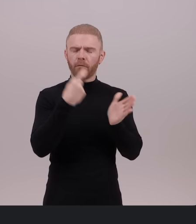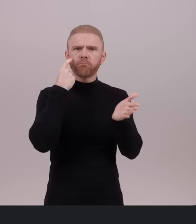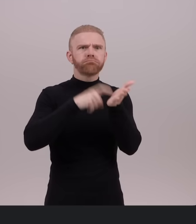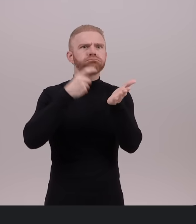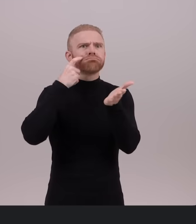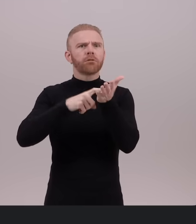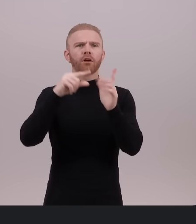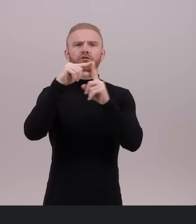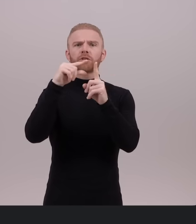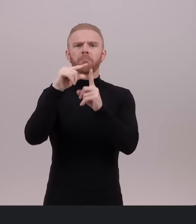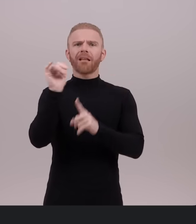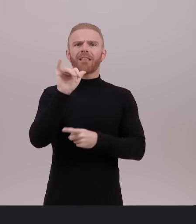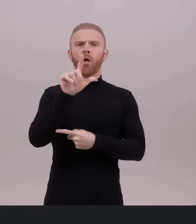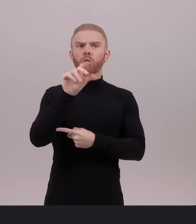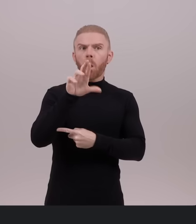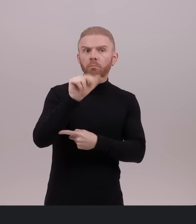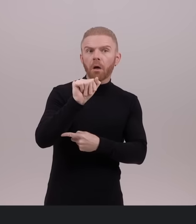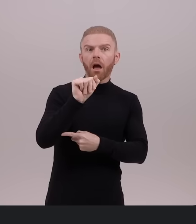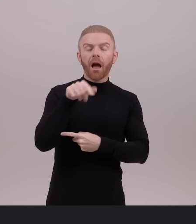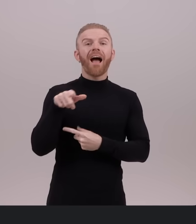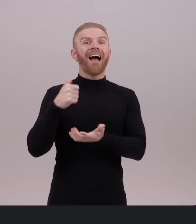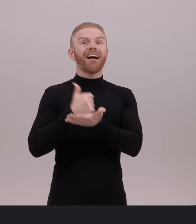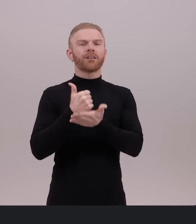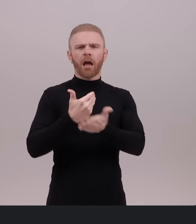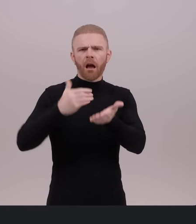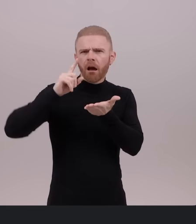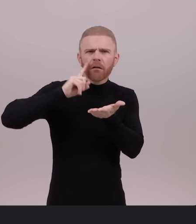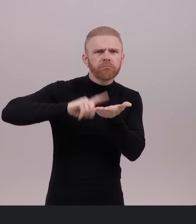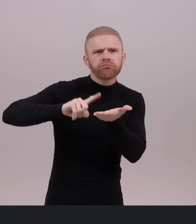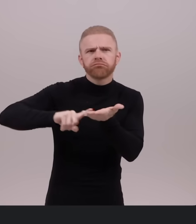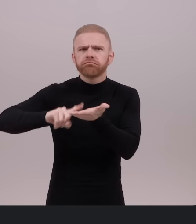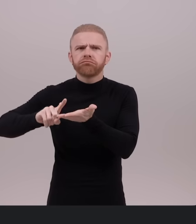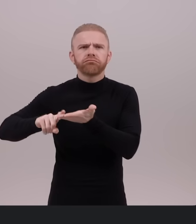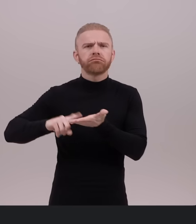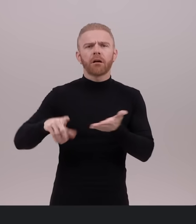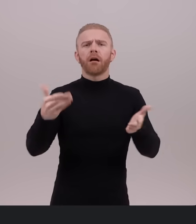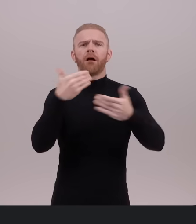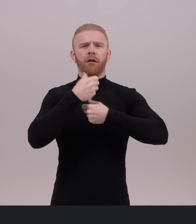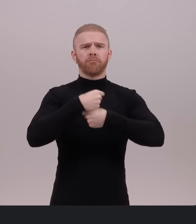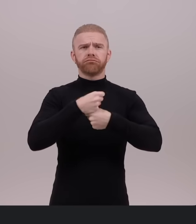It seems like the agent's done some research, and it's generating an entire implementation plan for the training code.